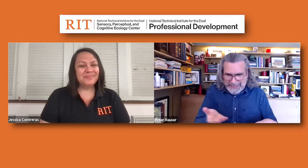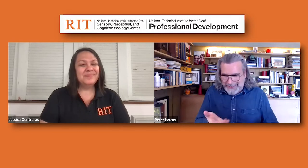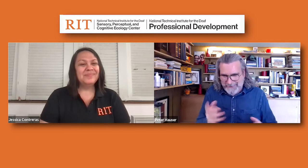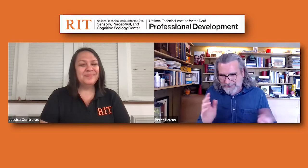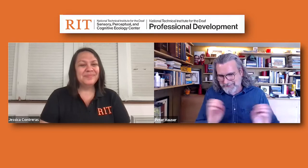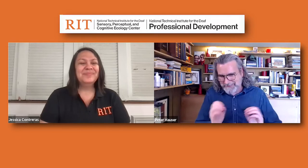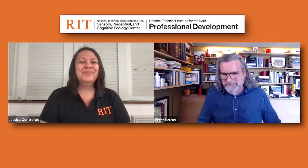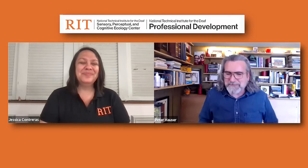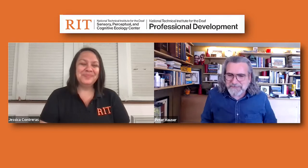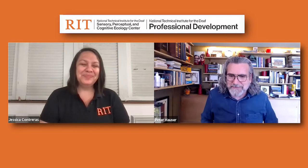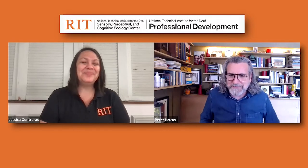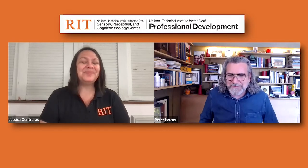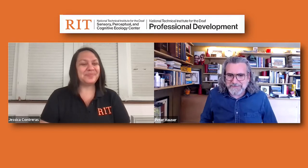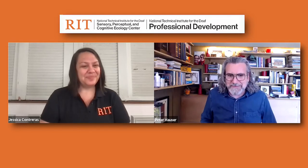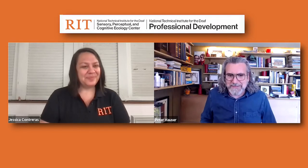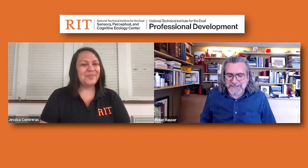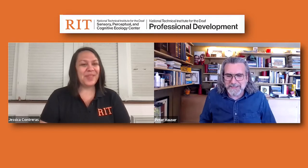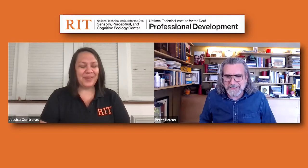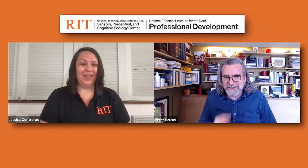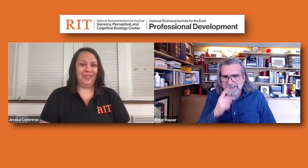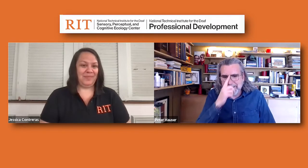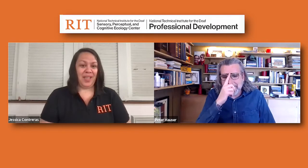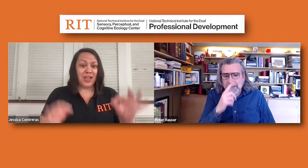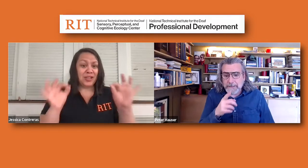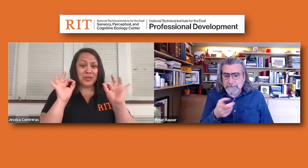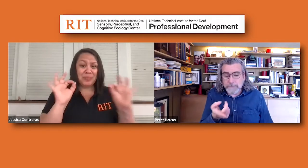I should have brought those pictures, but I don't have them.